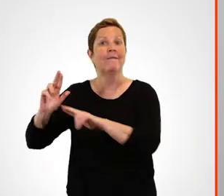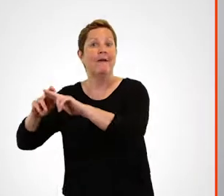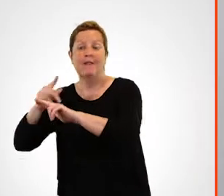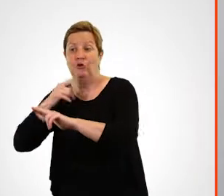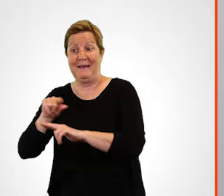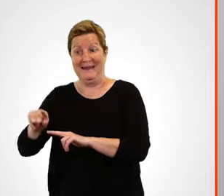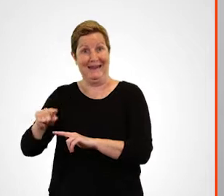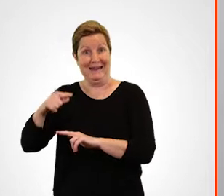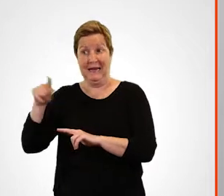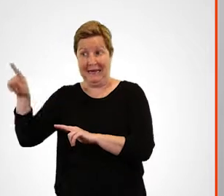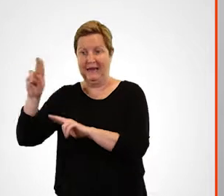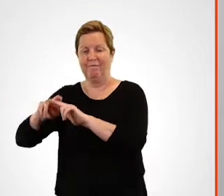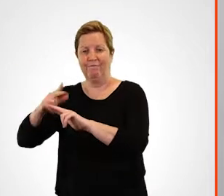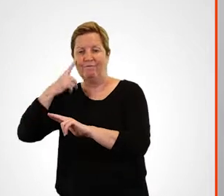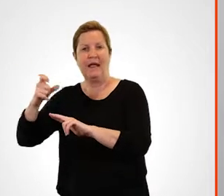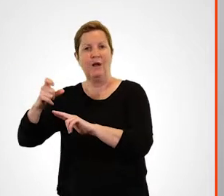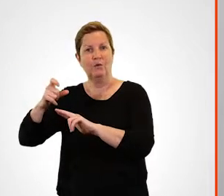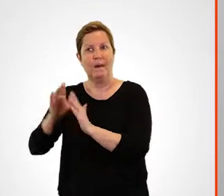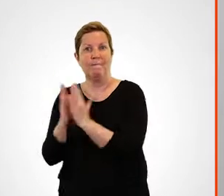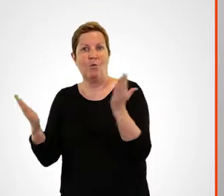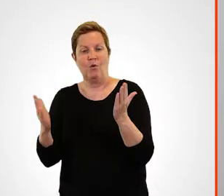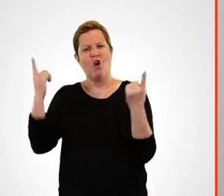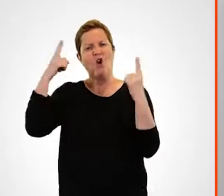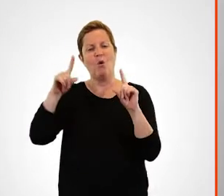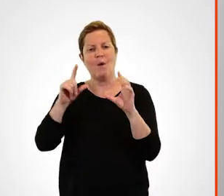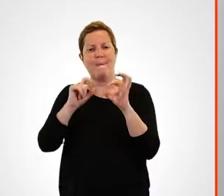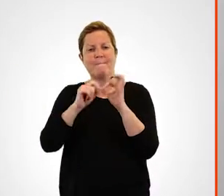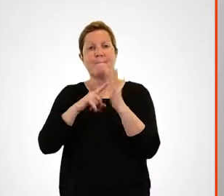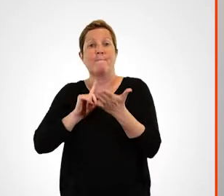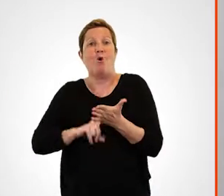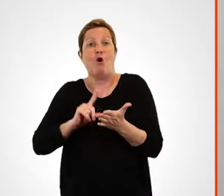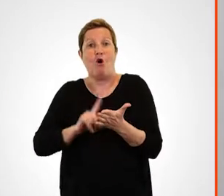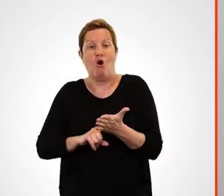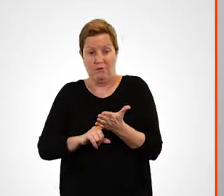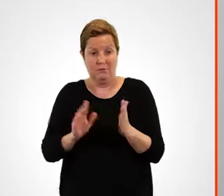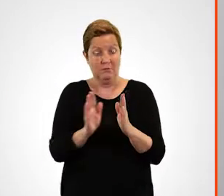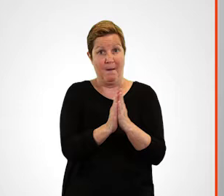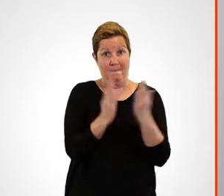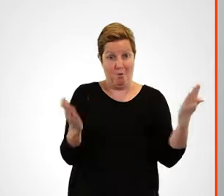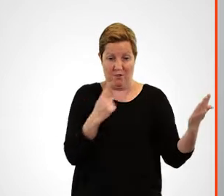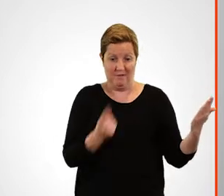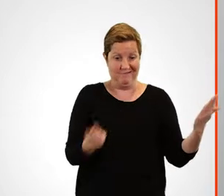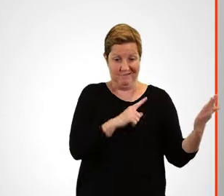he had found this magnificent book, the name of it was "Ball", and inside of the book on every page there was a picture